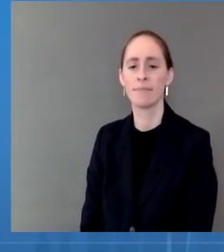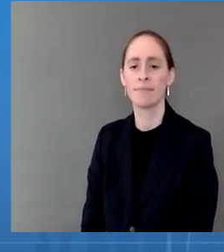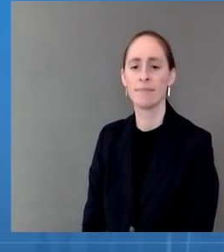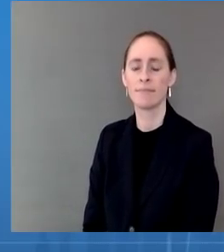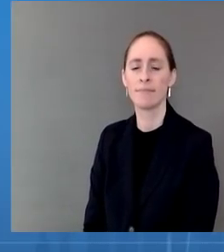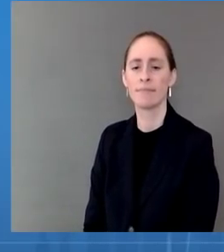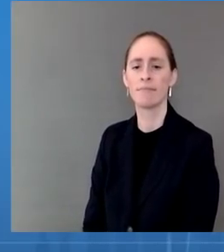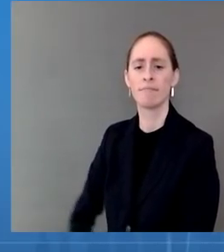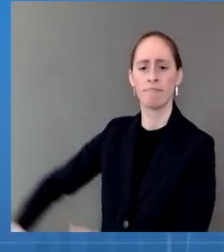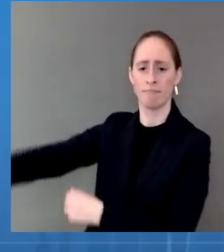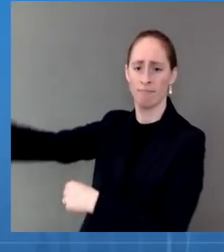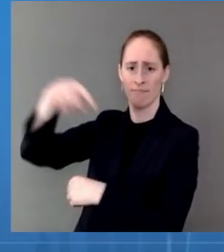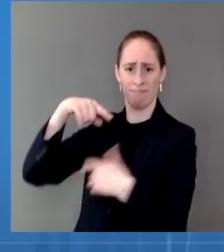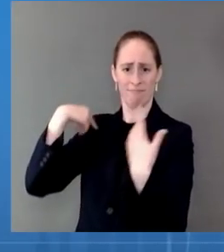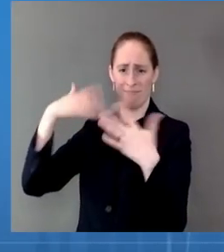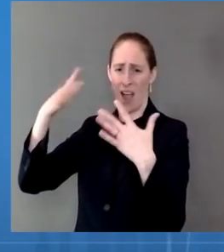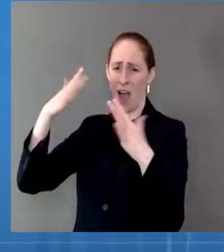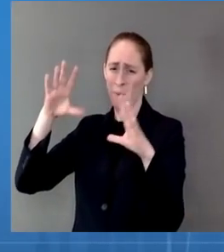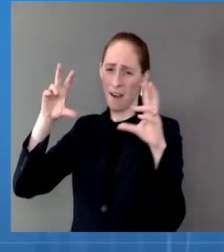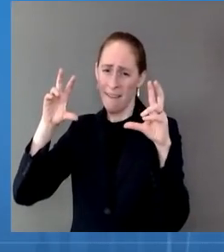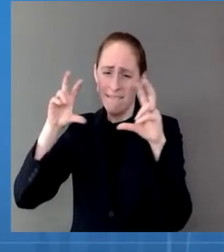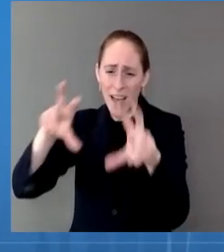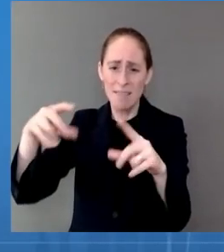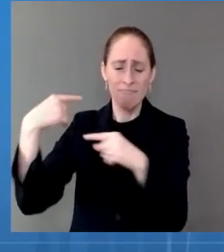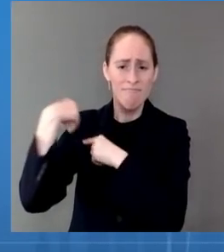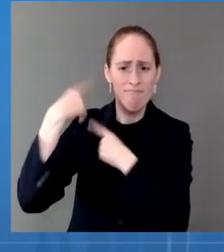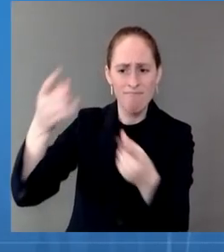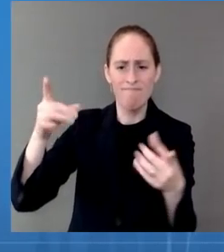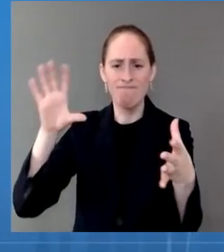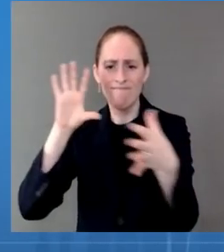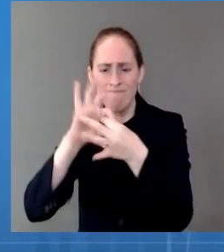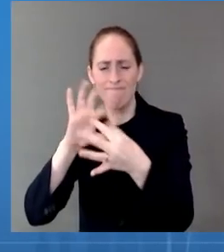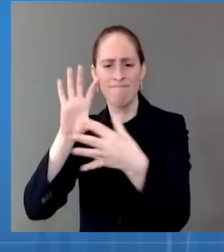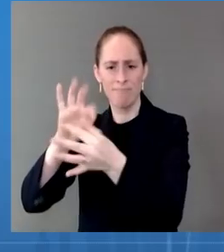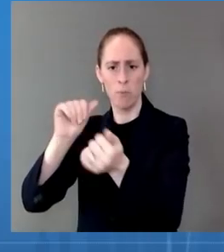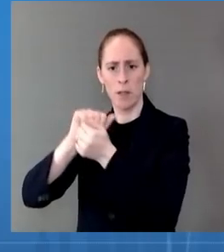to increase access to behavioral health services for youth. $80 million to support